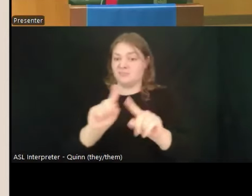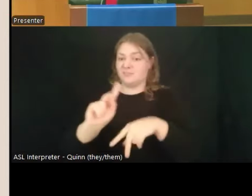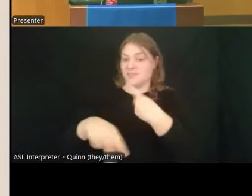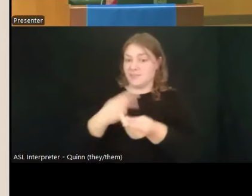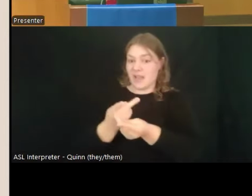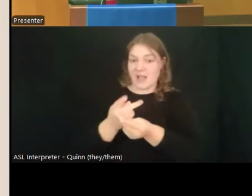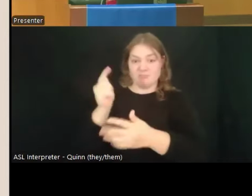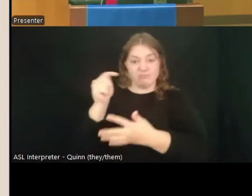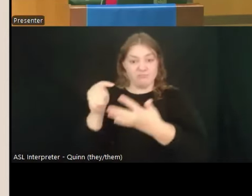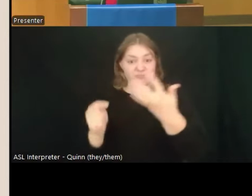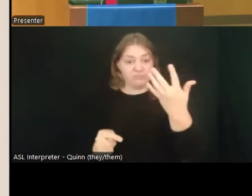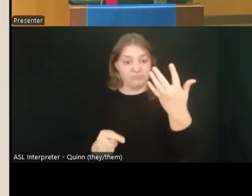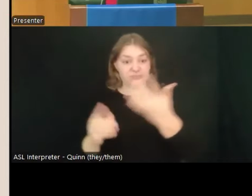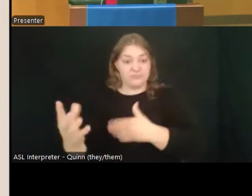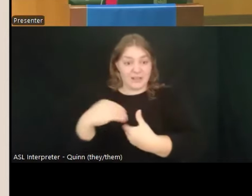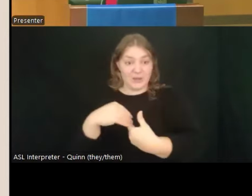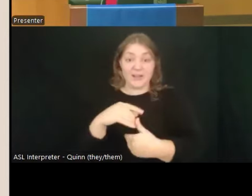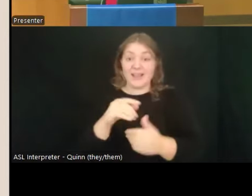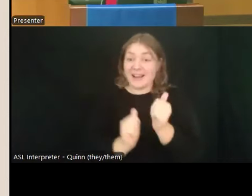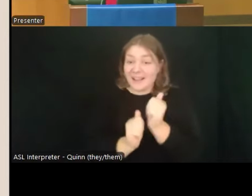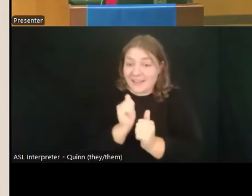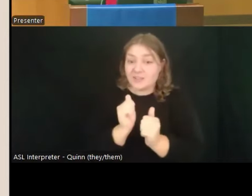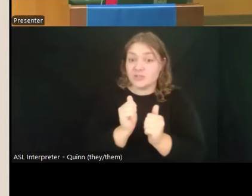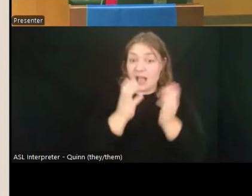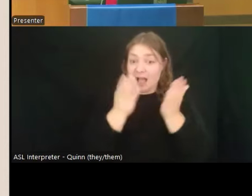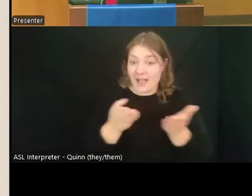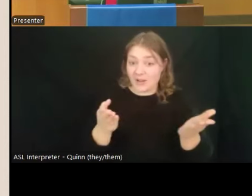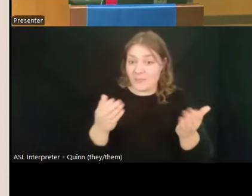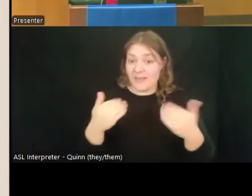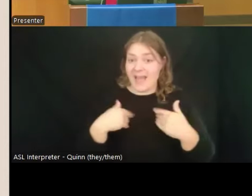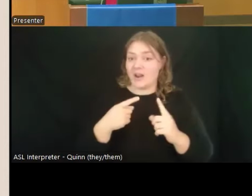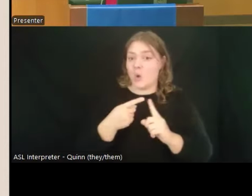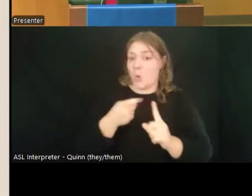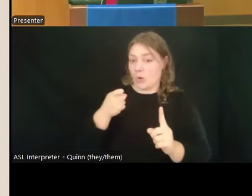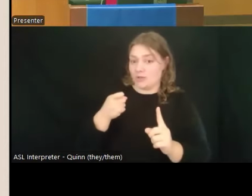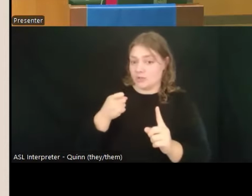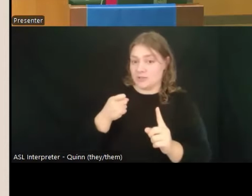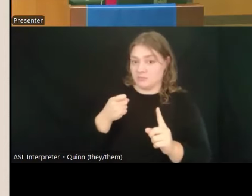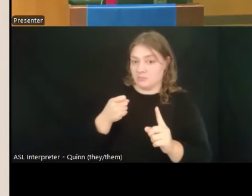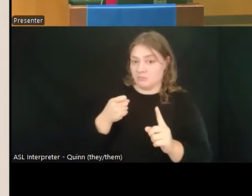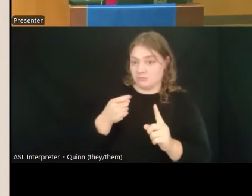specifically made sure that each item Had An Origin where the it came from so the Mexican